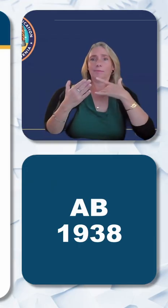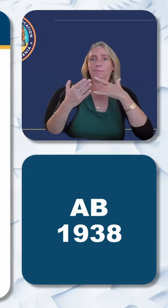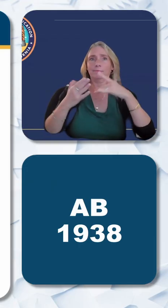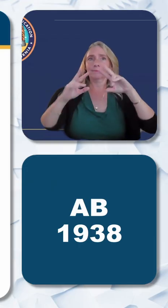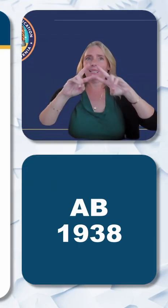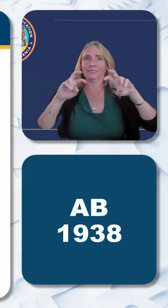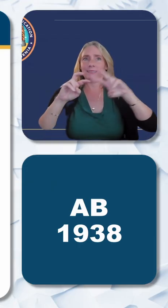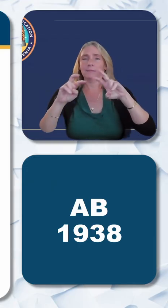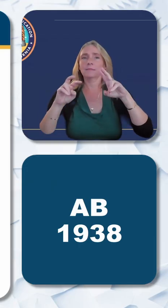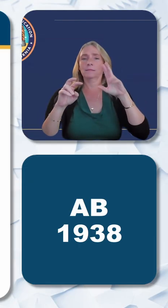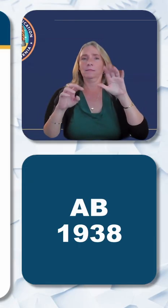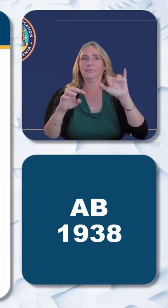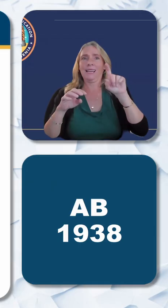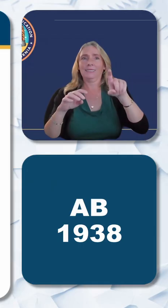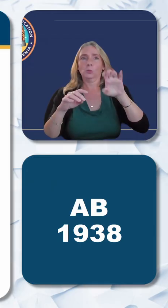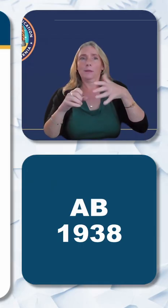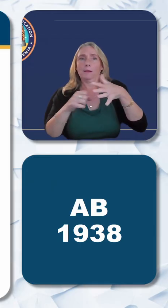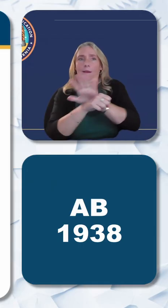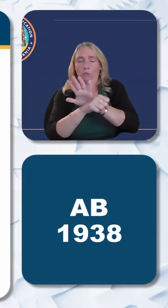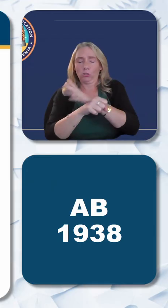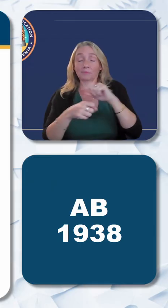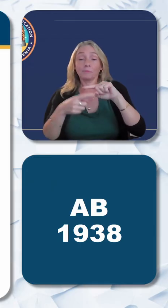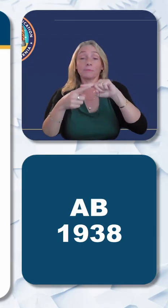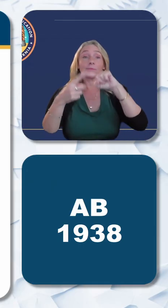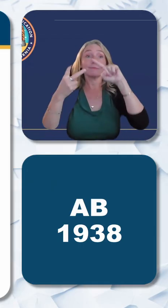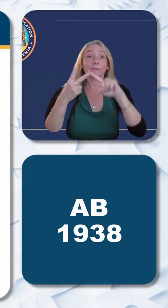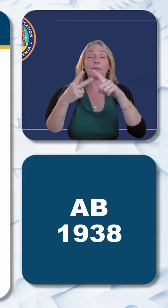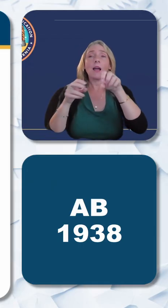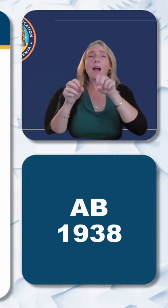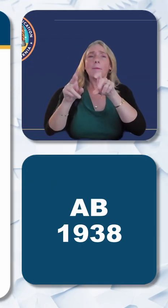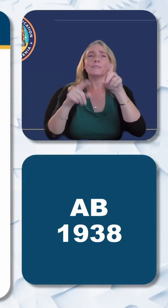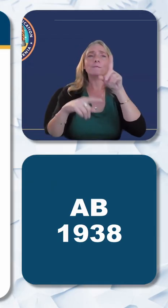as well as other portions of the IEP, which would include assessments as well.